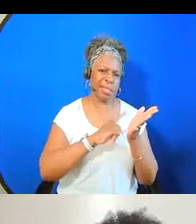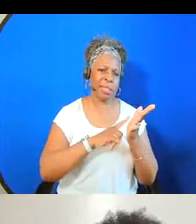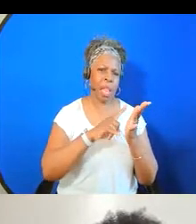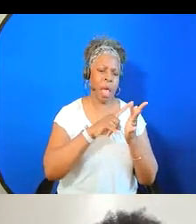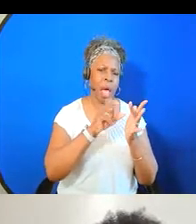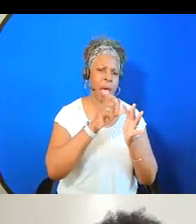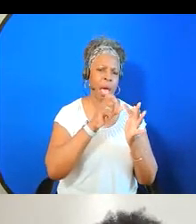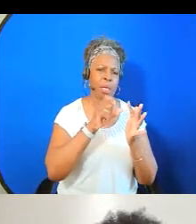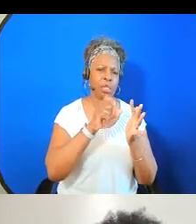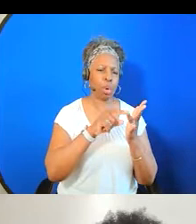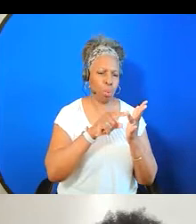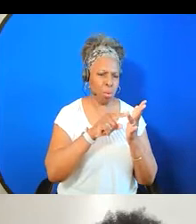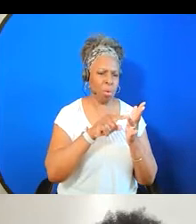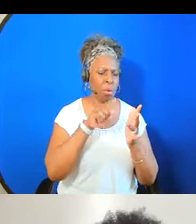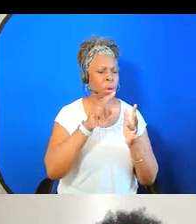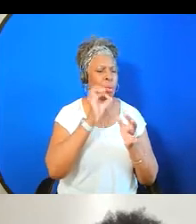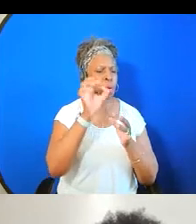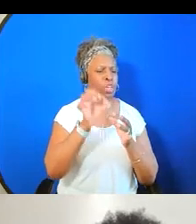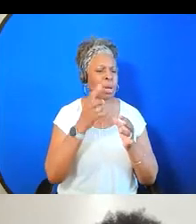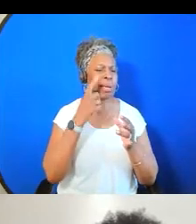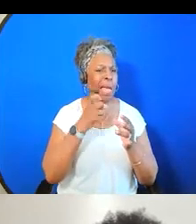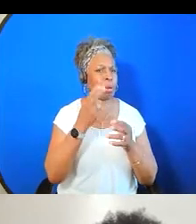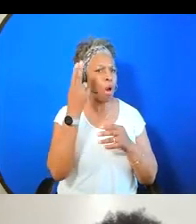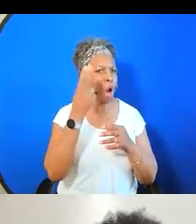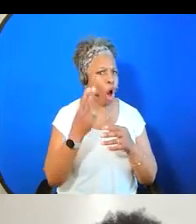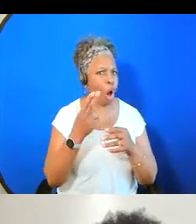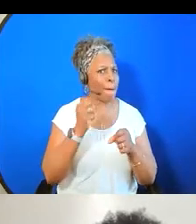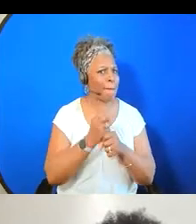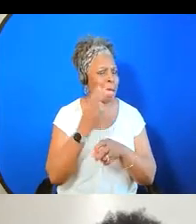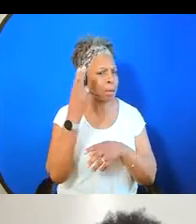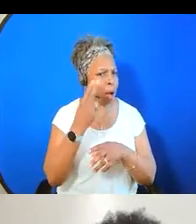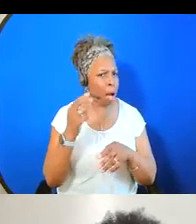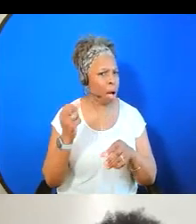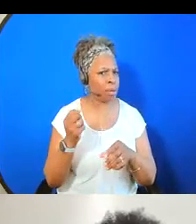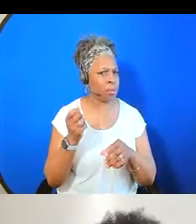“Can art and the making of art, make a difference and strengthen democracy